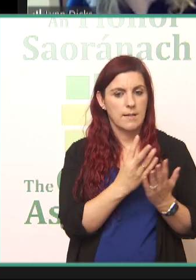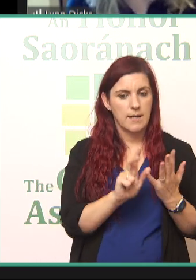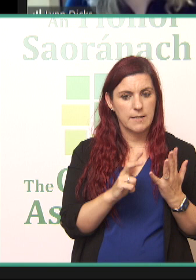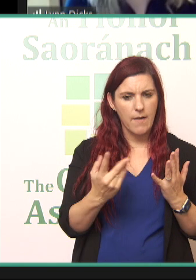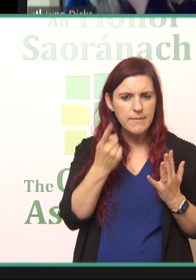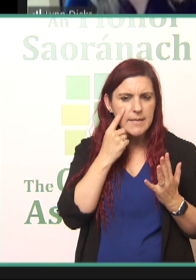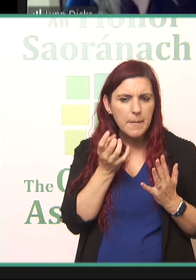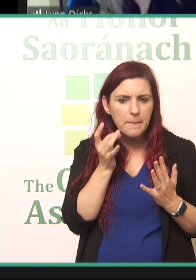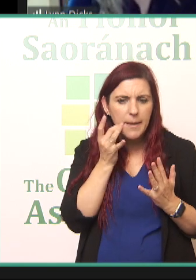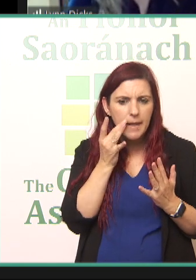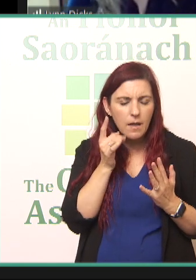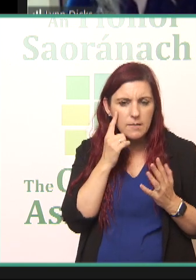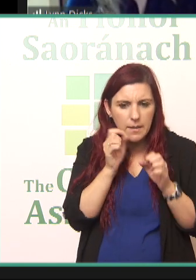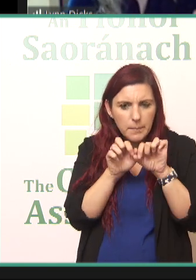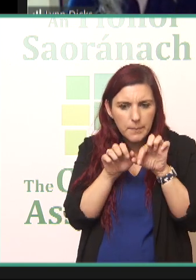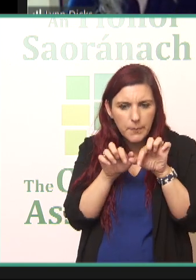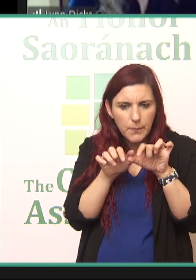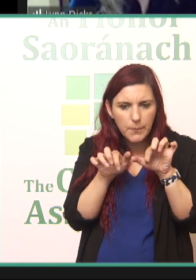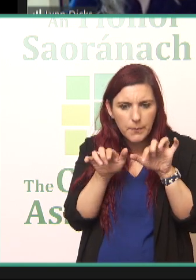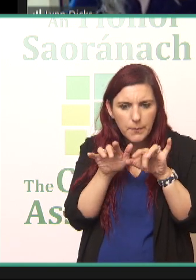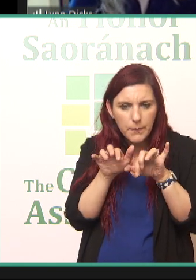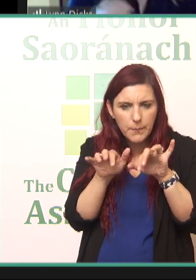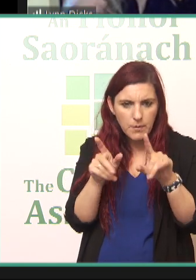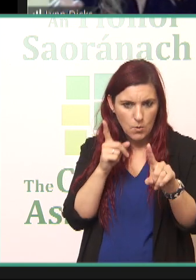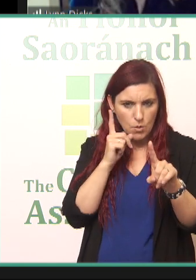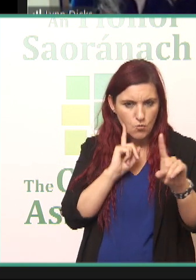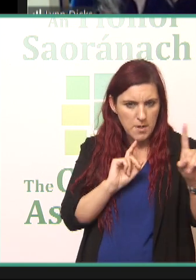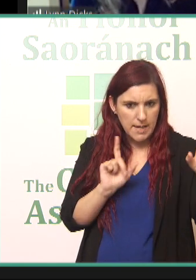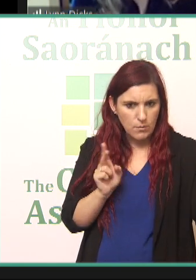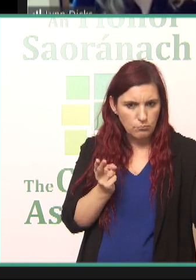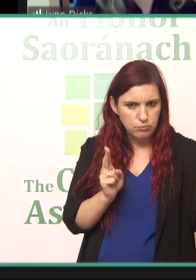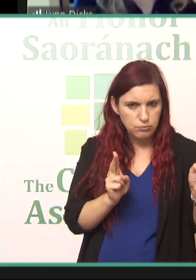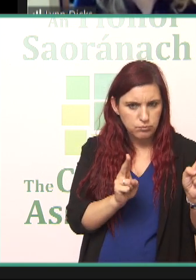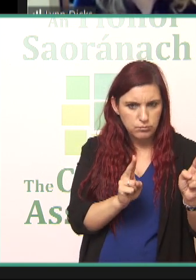what you see is the the Green Forest decreasing and turning into agriculture which in this map